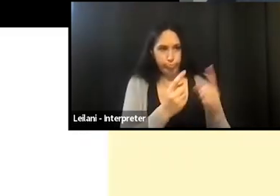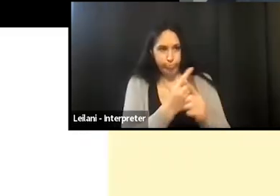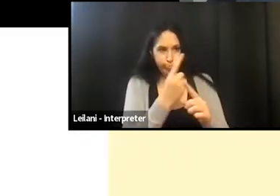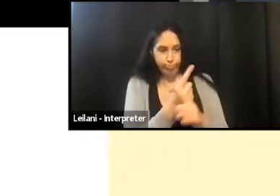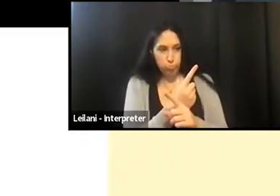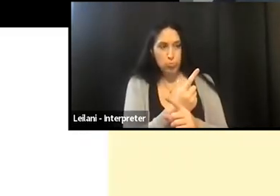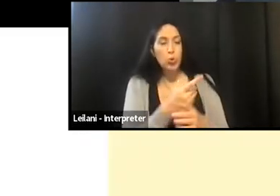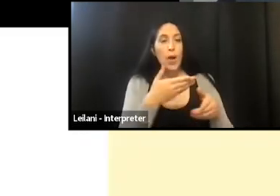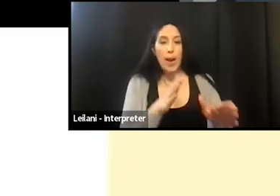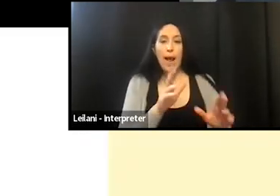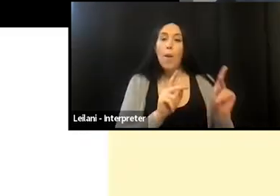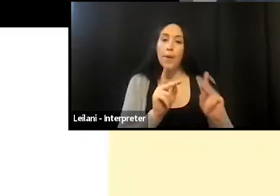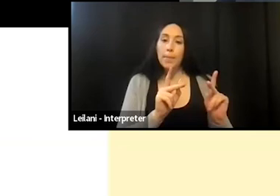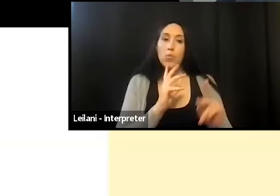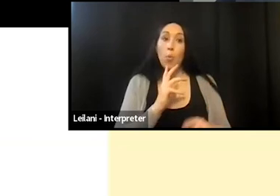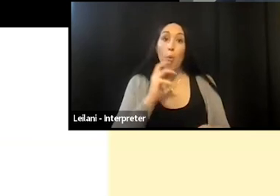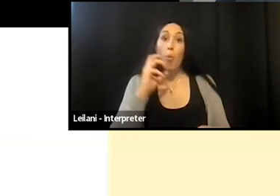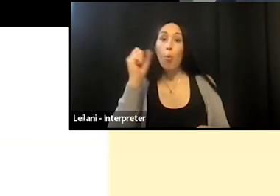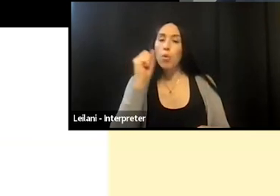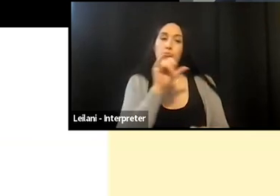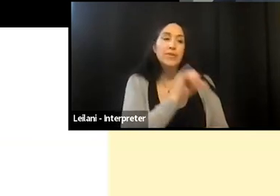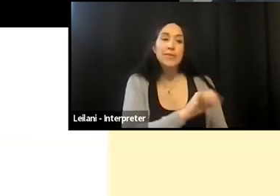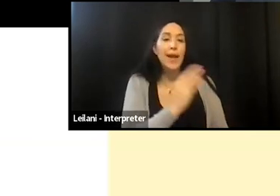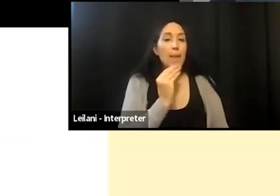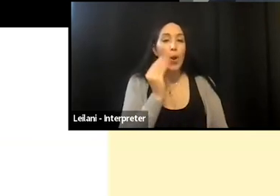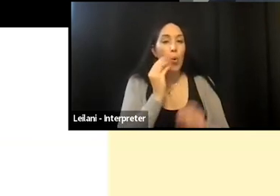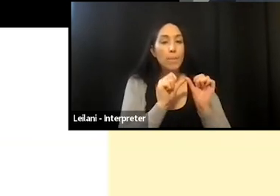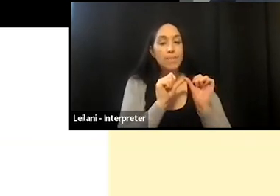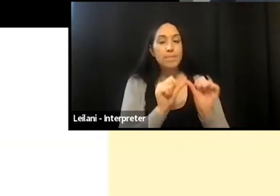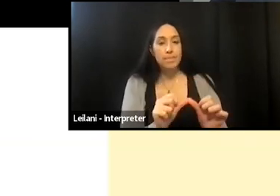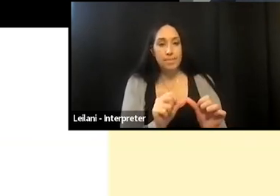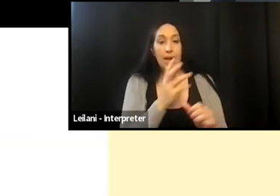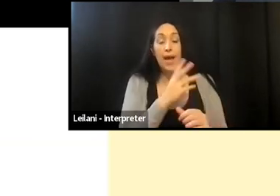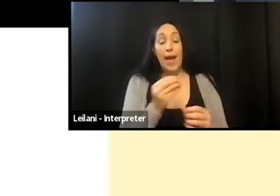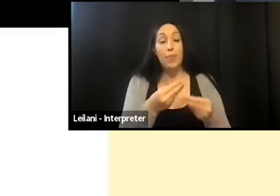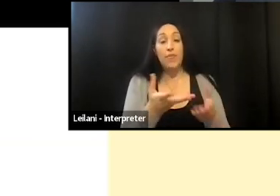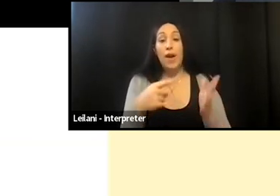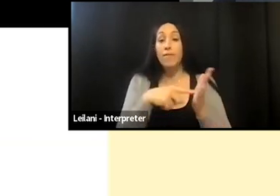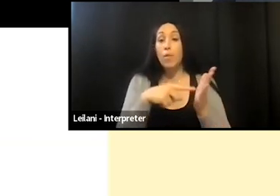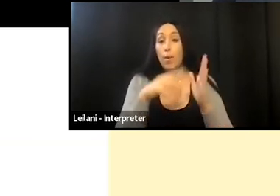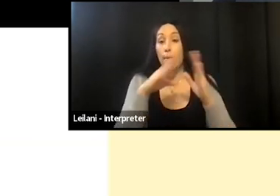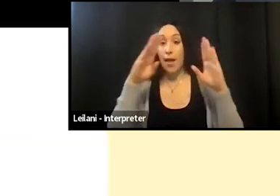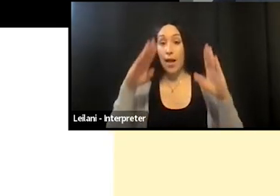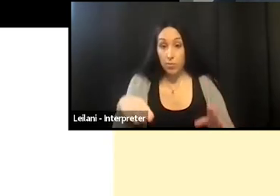and that we also provide affordable housing for people of all ages. Next slide, please.